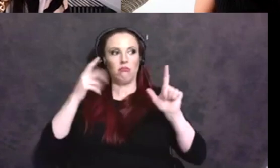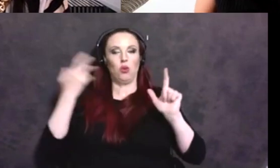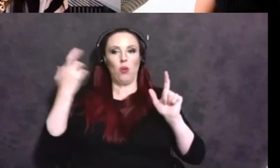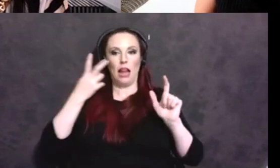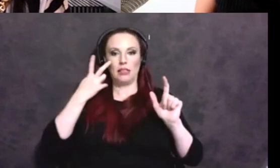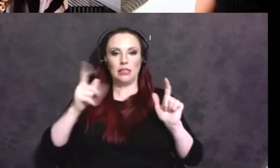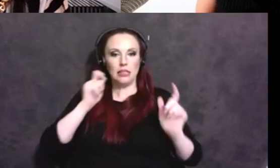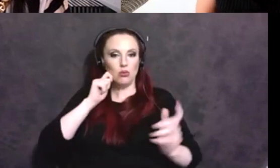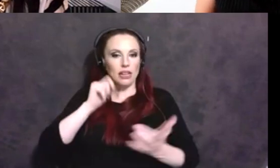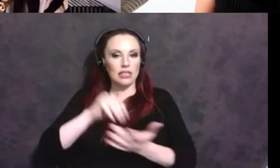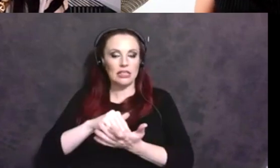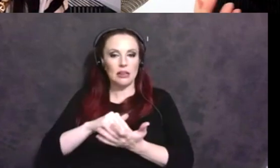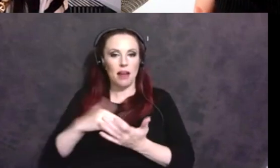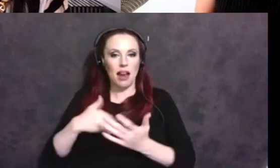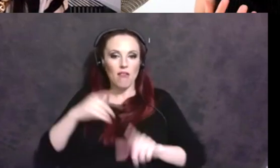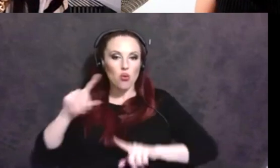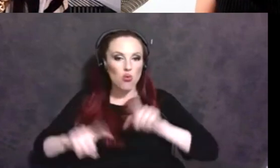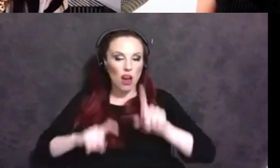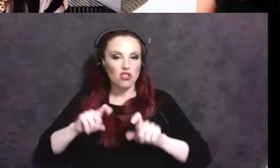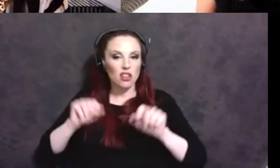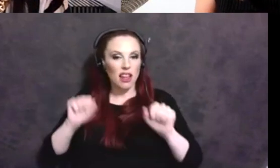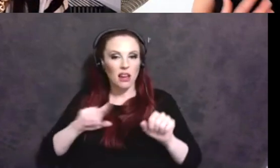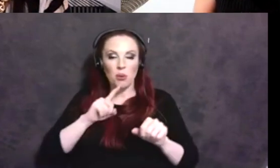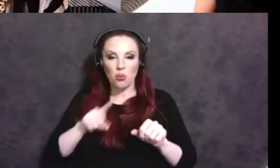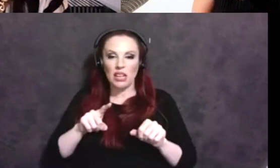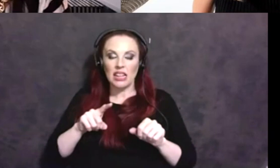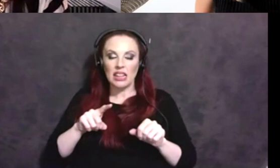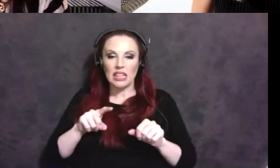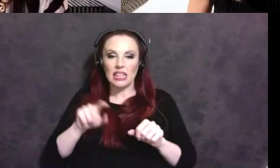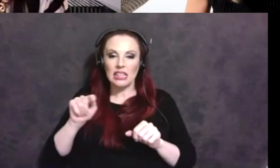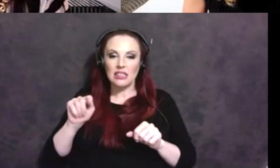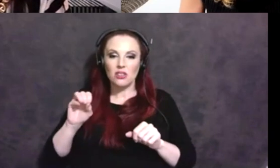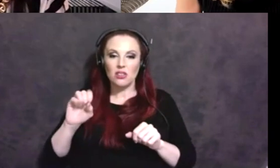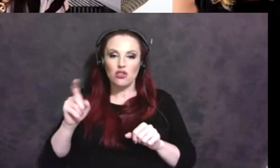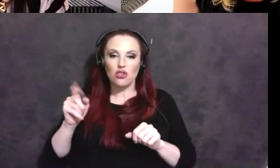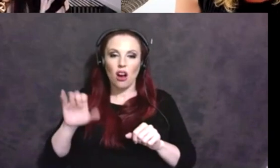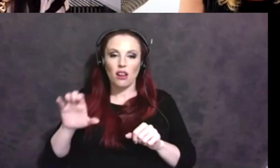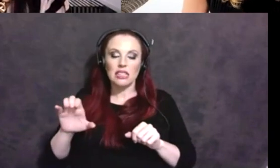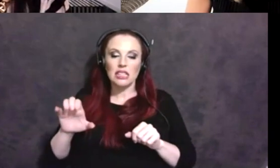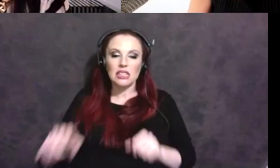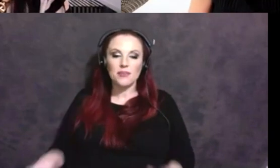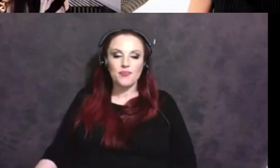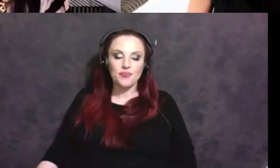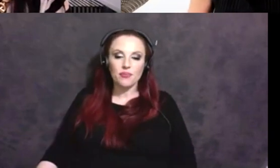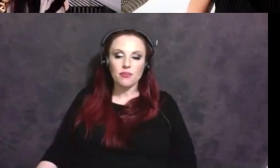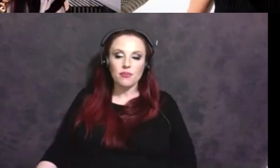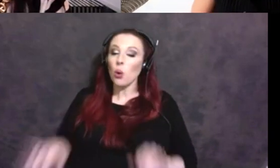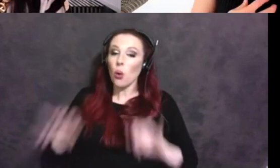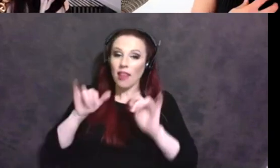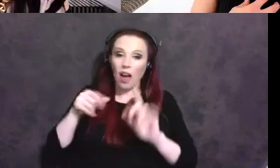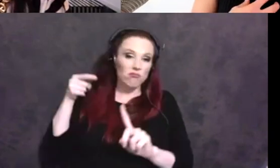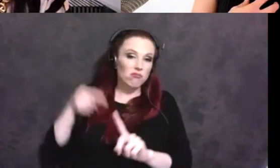on the real toxicity of what happens when people are newly awakened often to racism